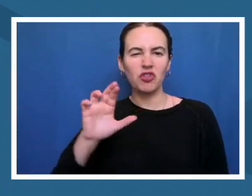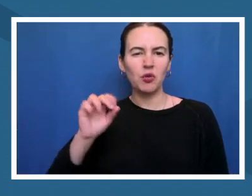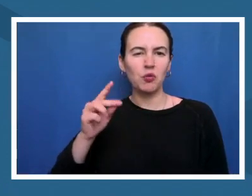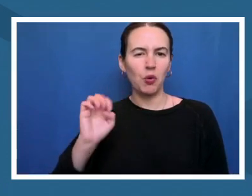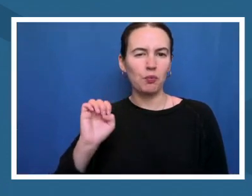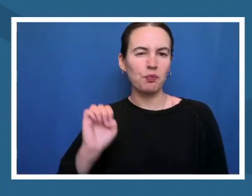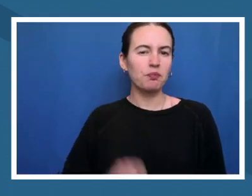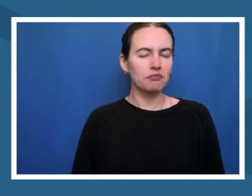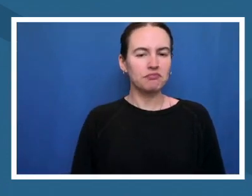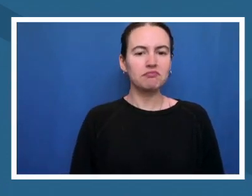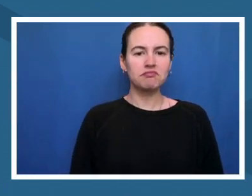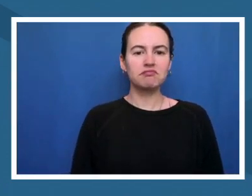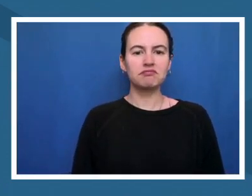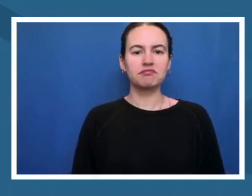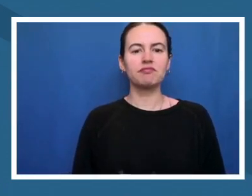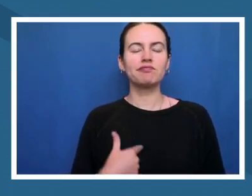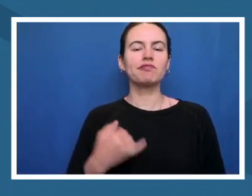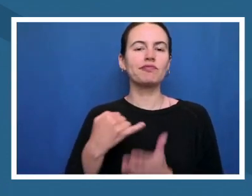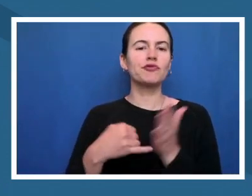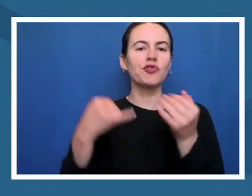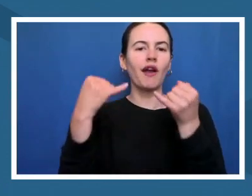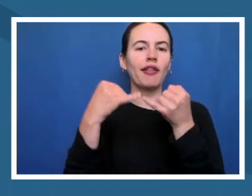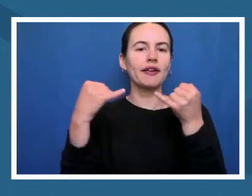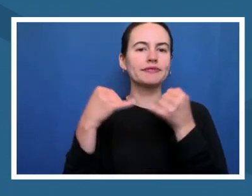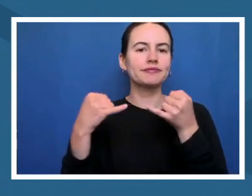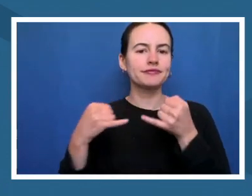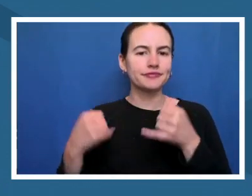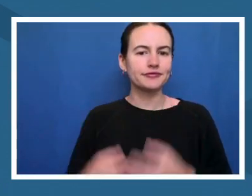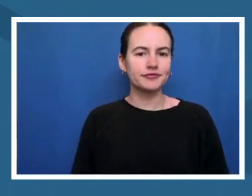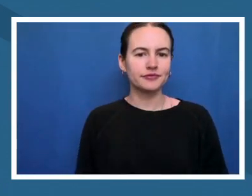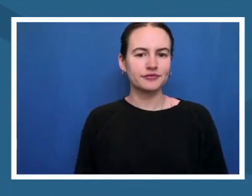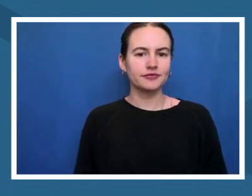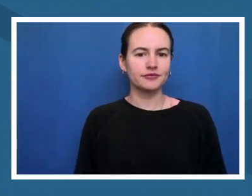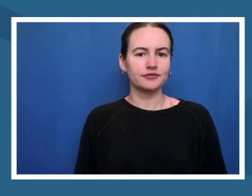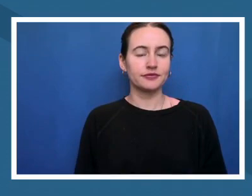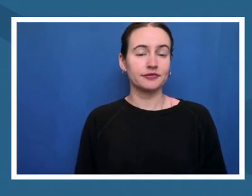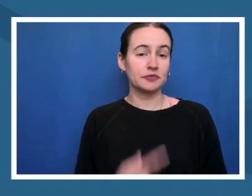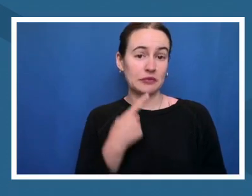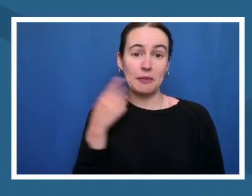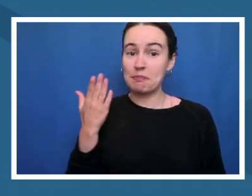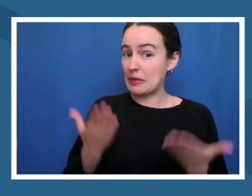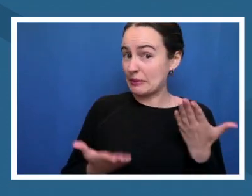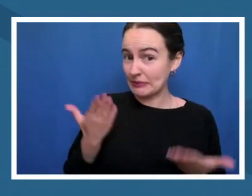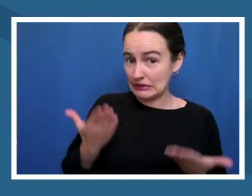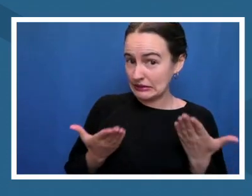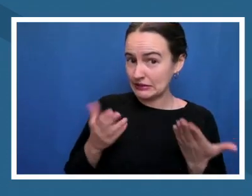draw some lines and i'll say maybe it's rope